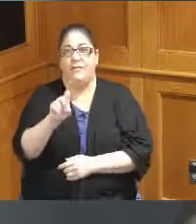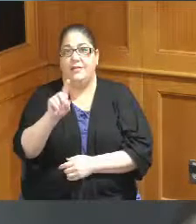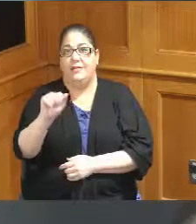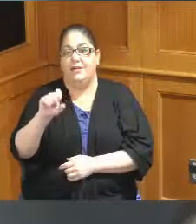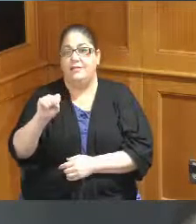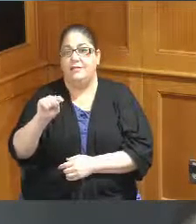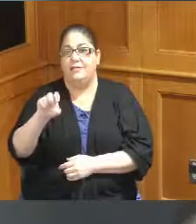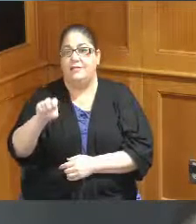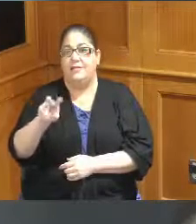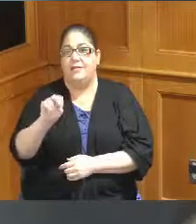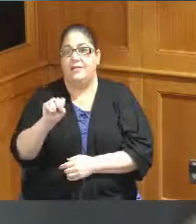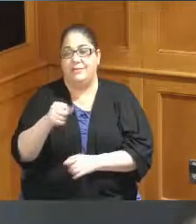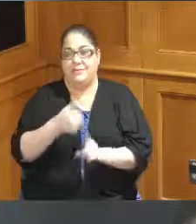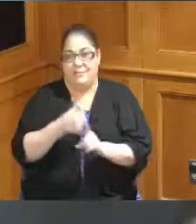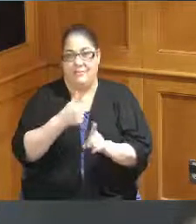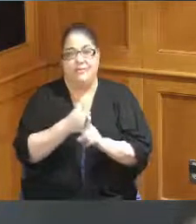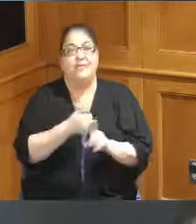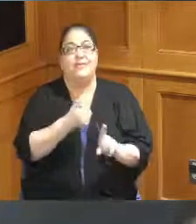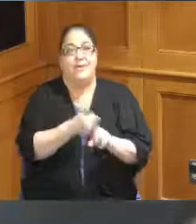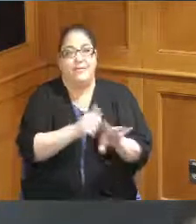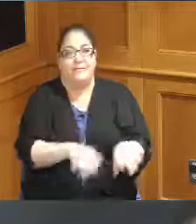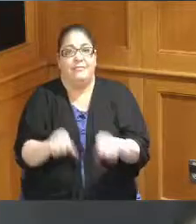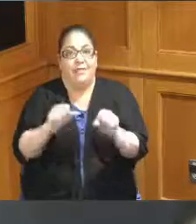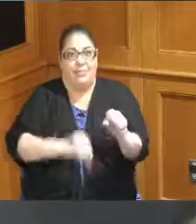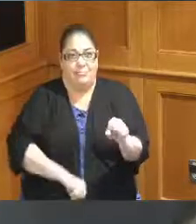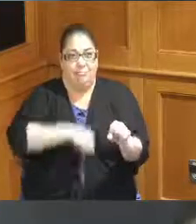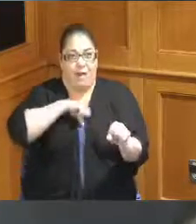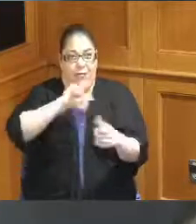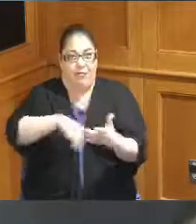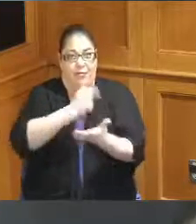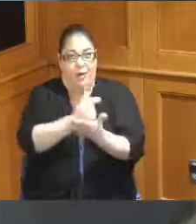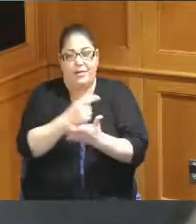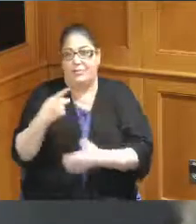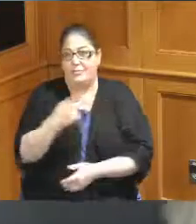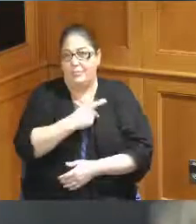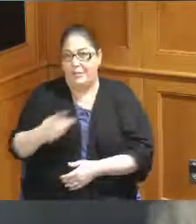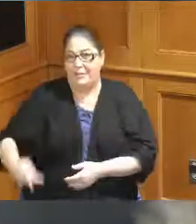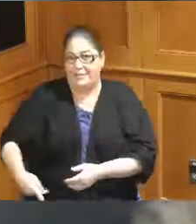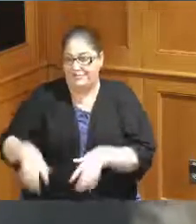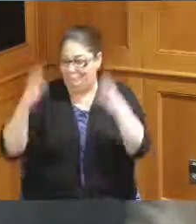for helping putting all this together that he is a proud graduate of Princeton High School